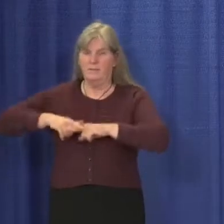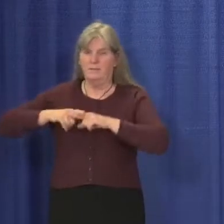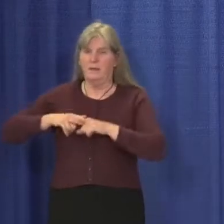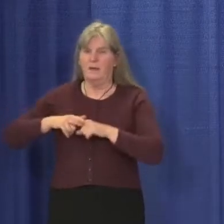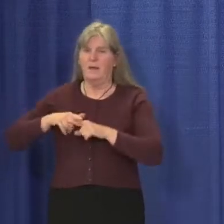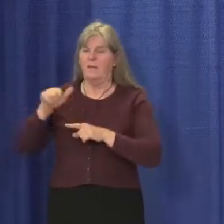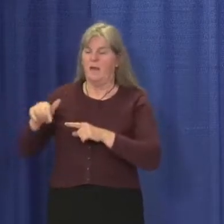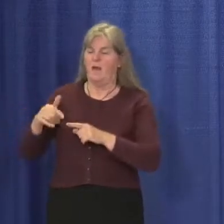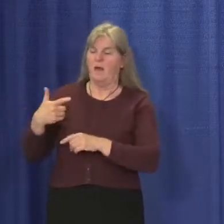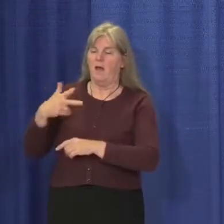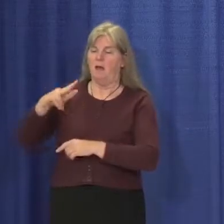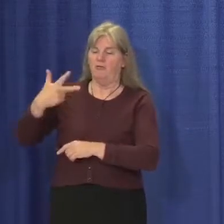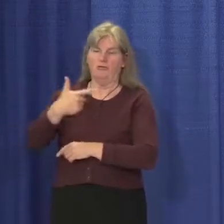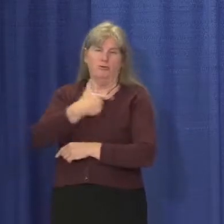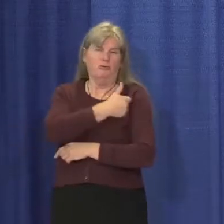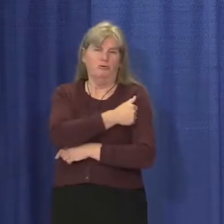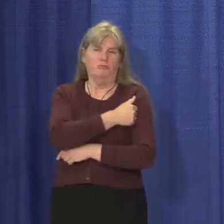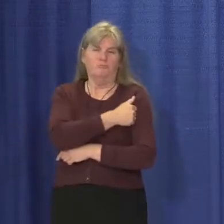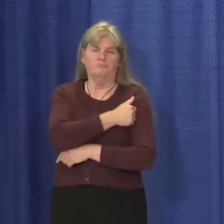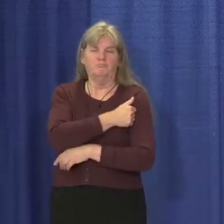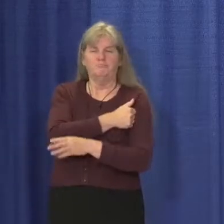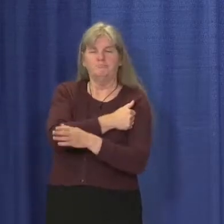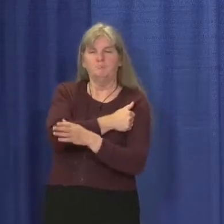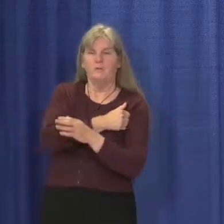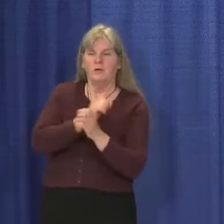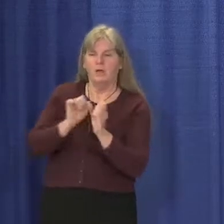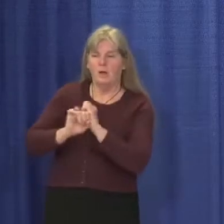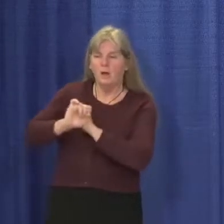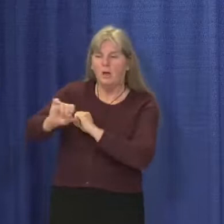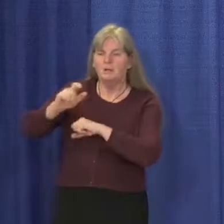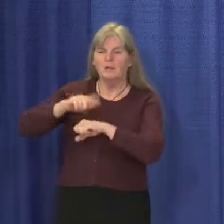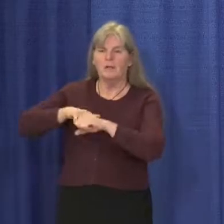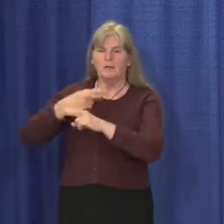durability of immunity which is